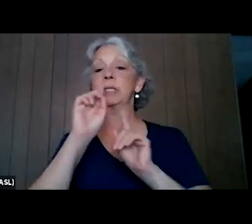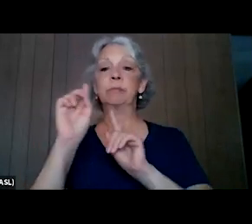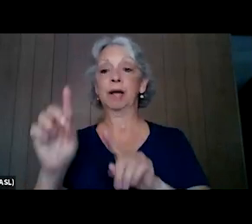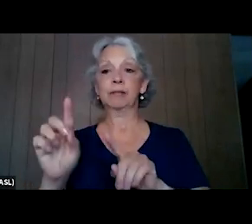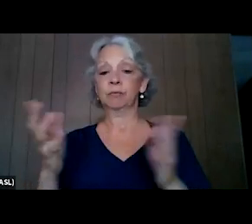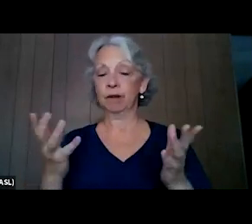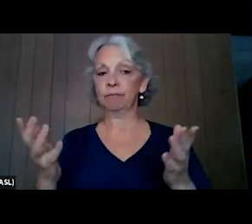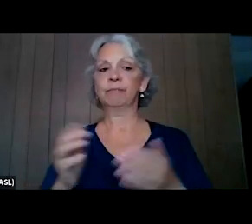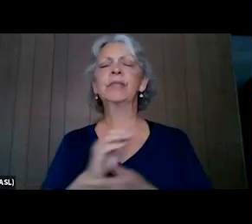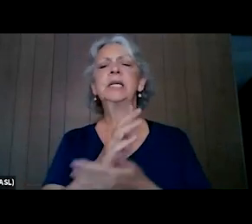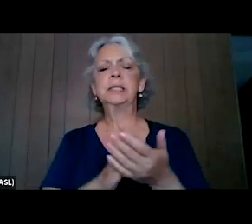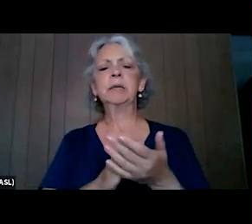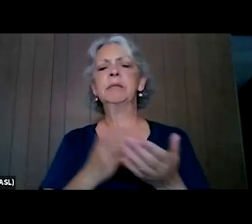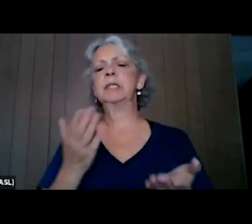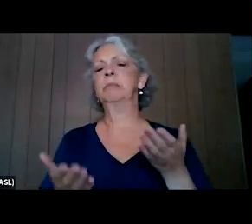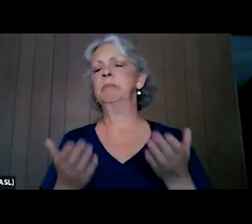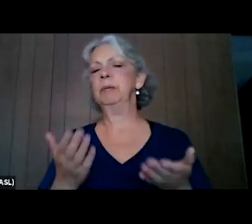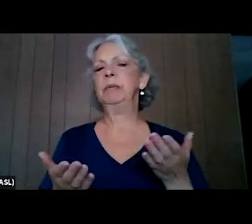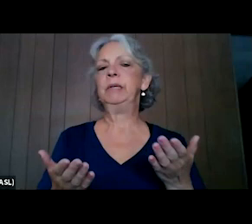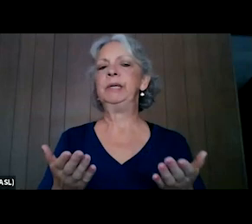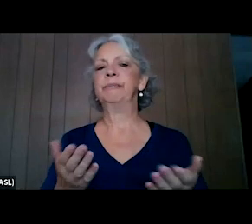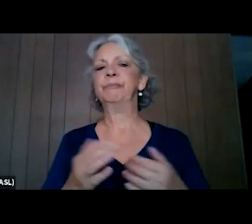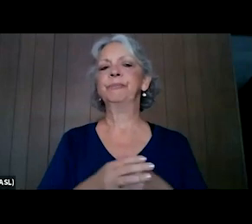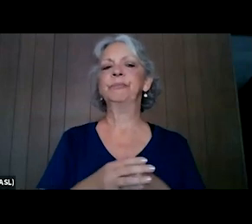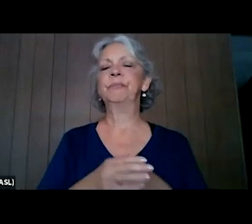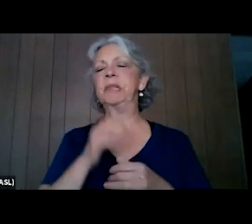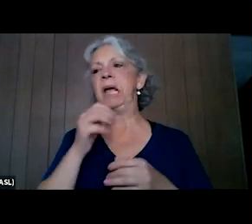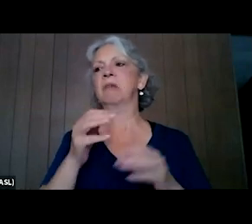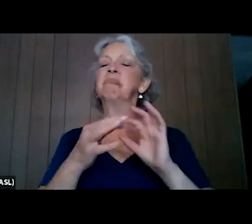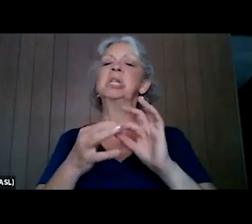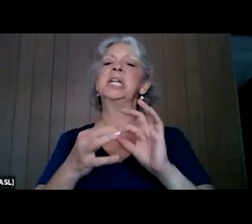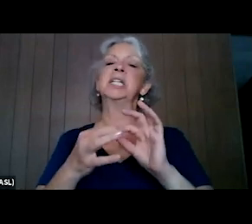Some of these may not be relevant, but you know,